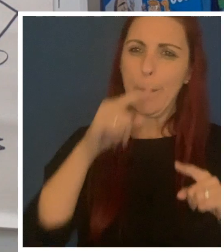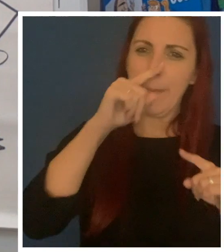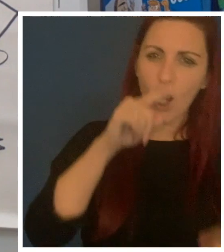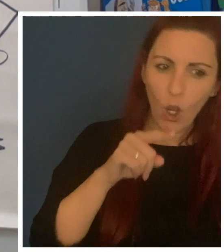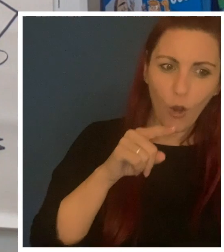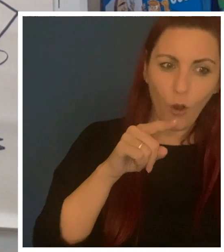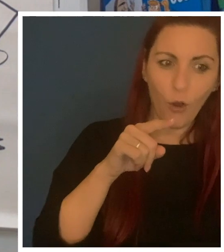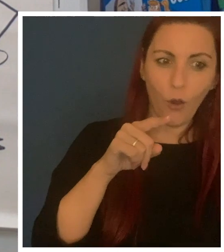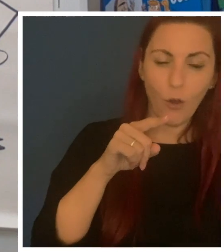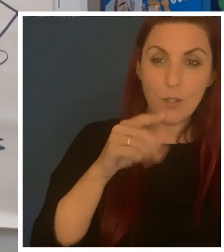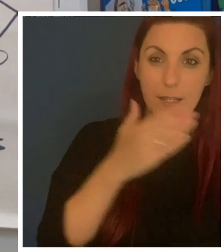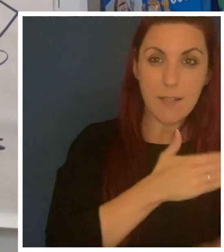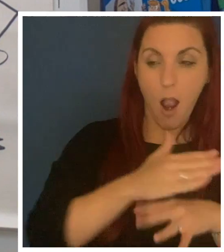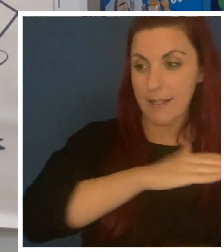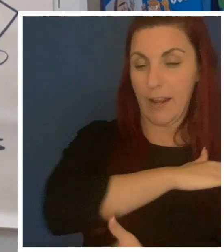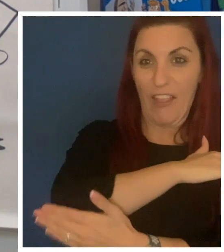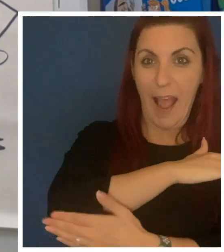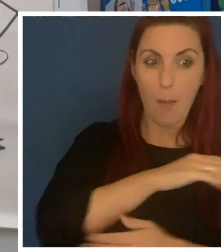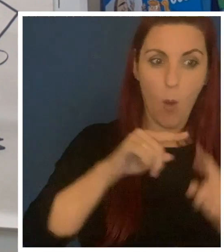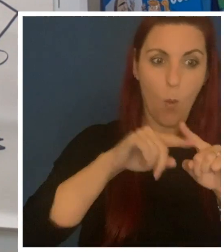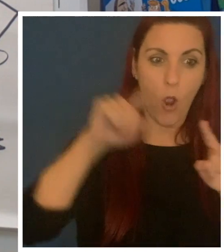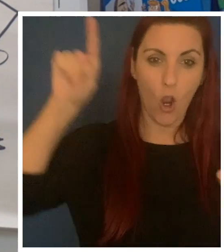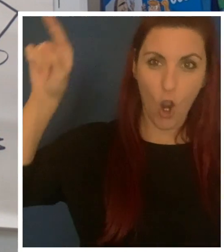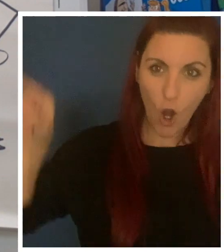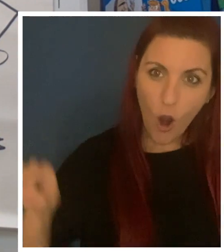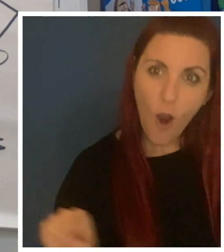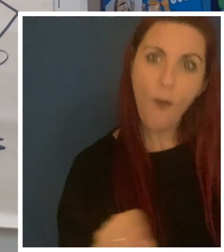start up here, the height of his elbow and come right down to his doggy bum